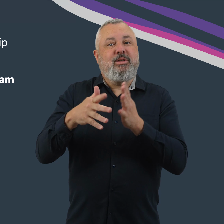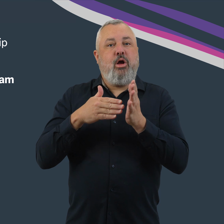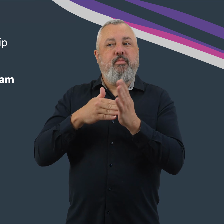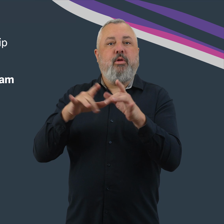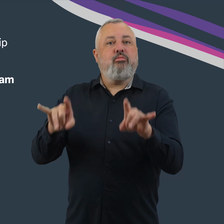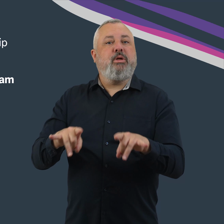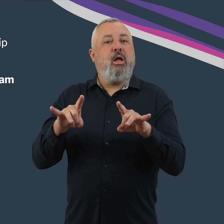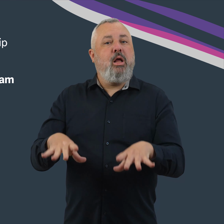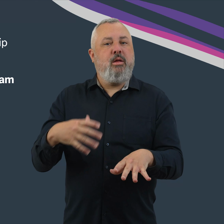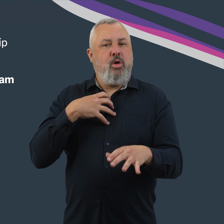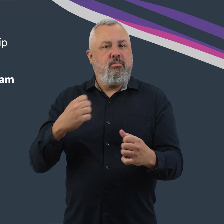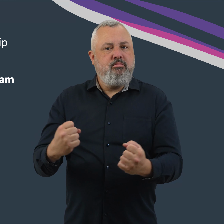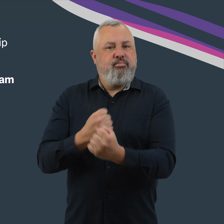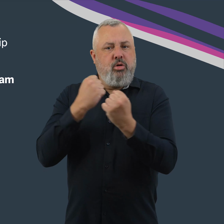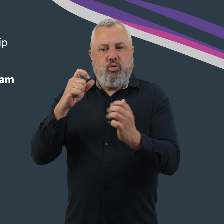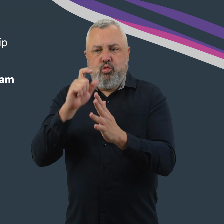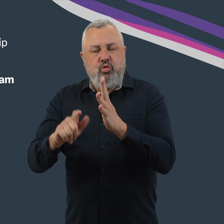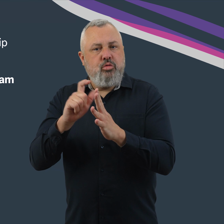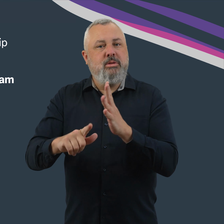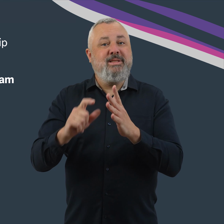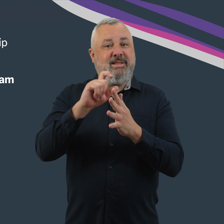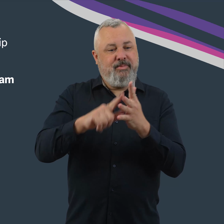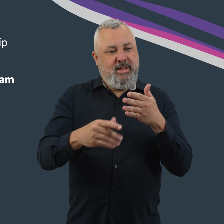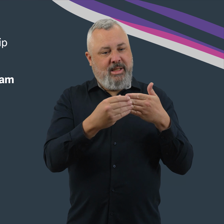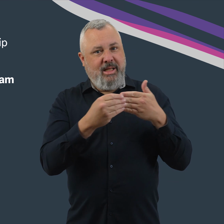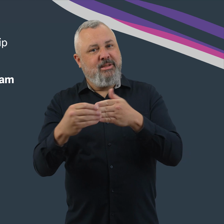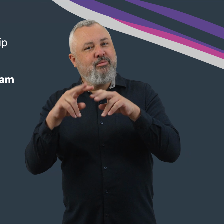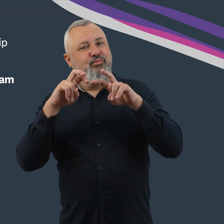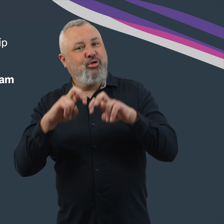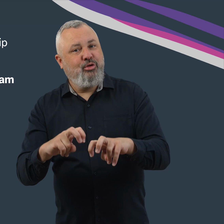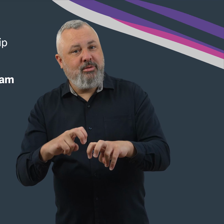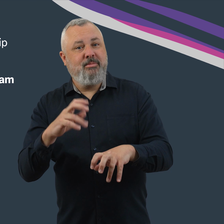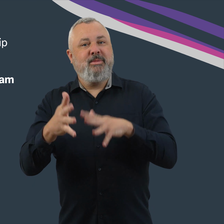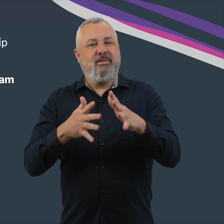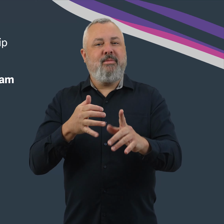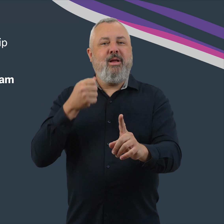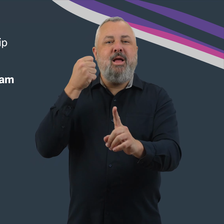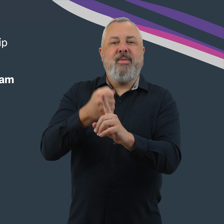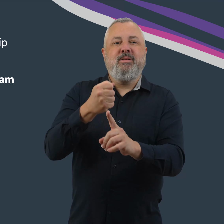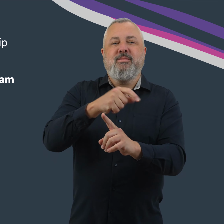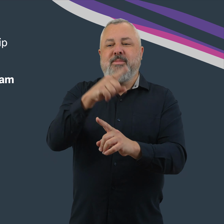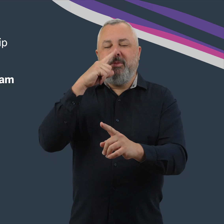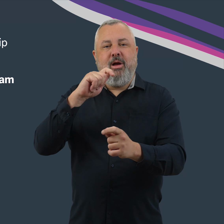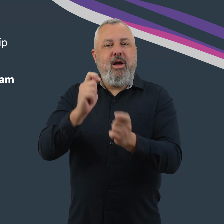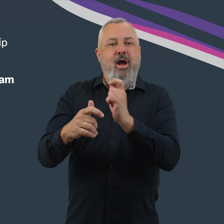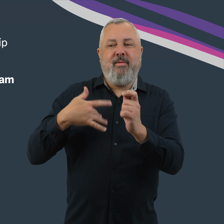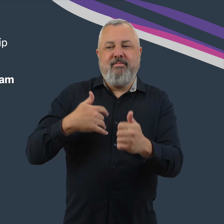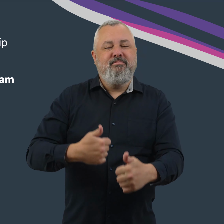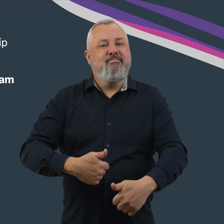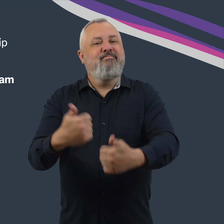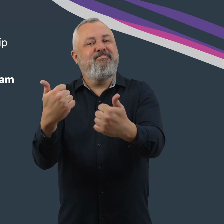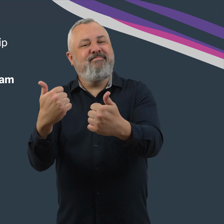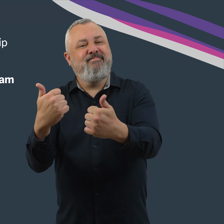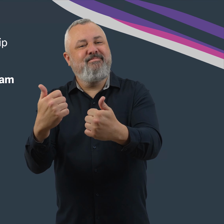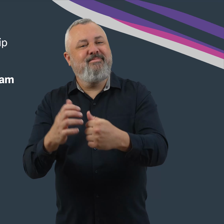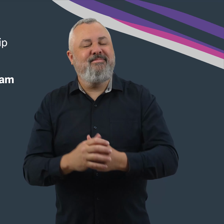the program strengthens Australia’s capacity to do disability-led research that makes a real difference in people’s lives.